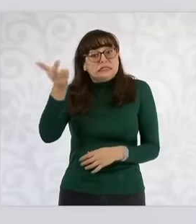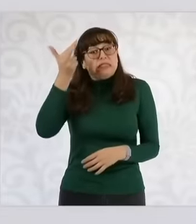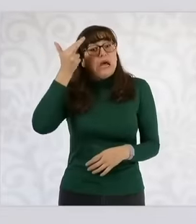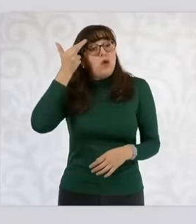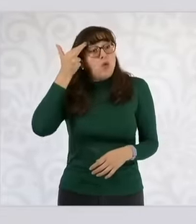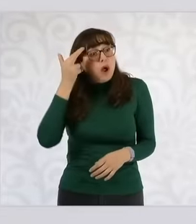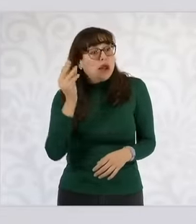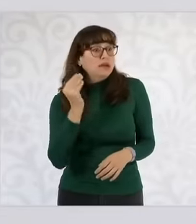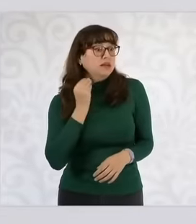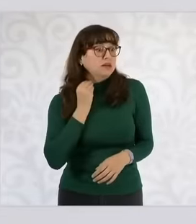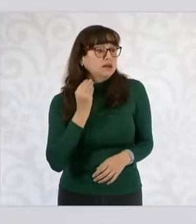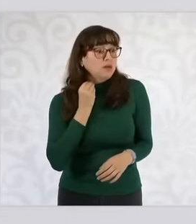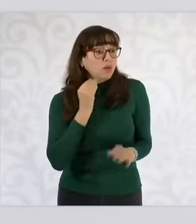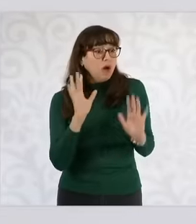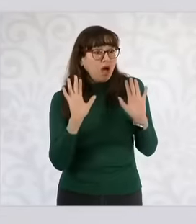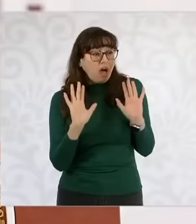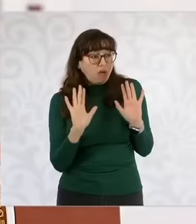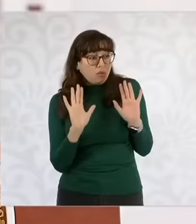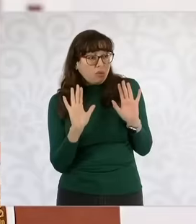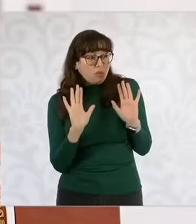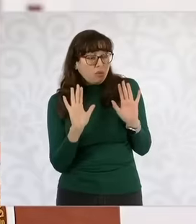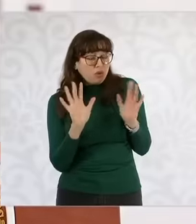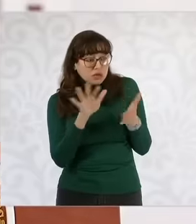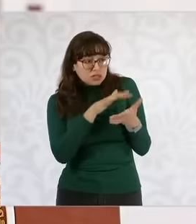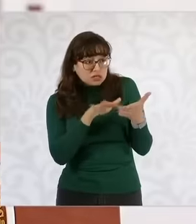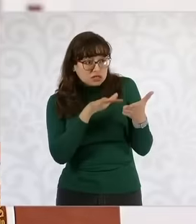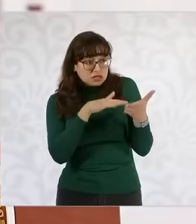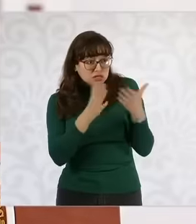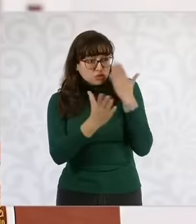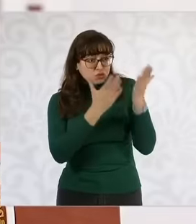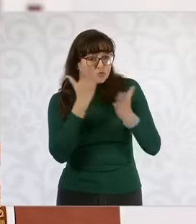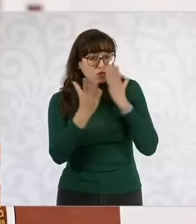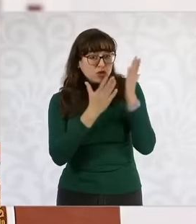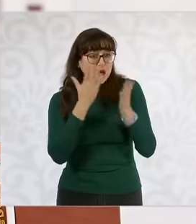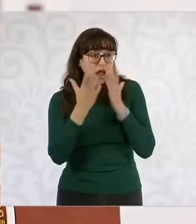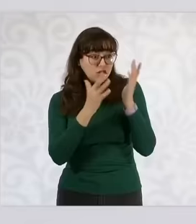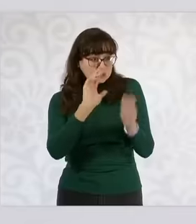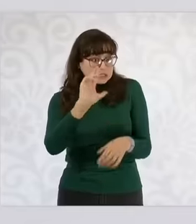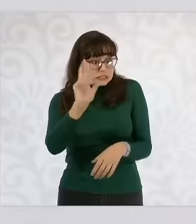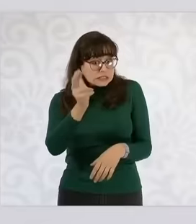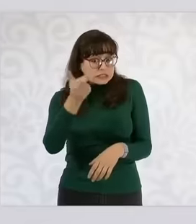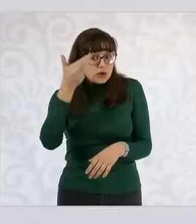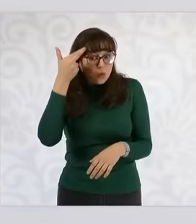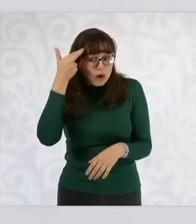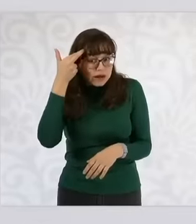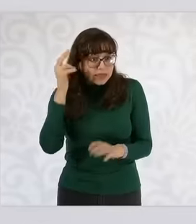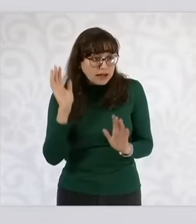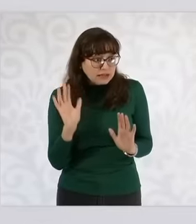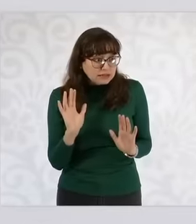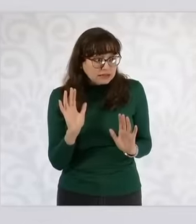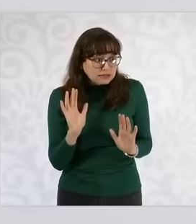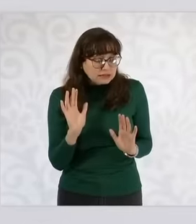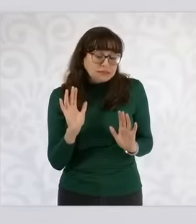law. Well, let them act accordingly because they also